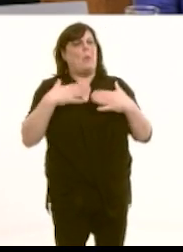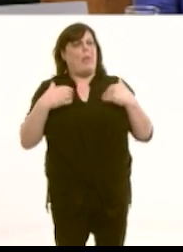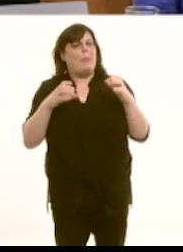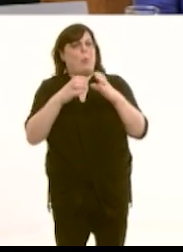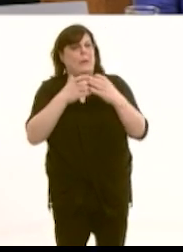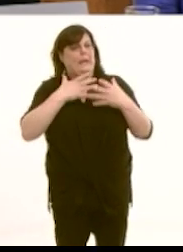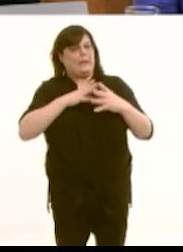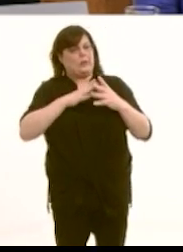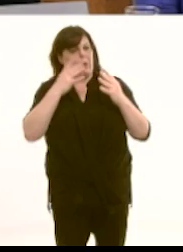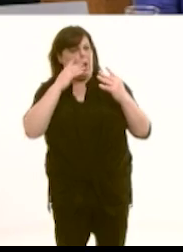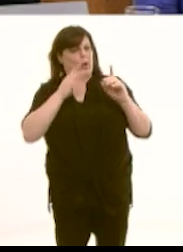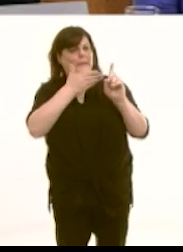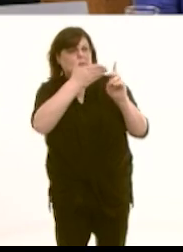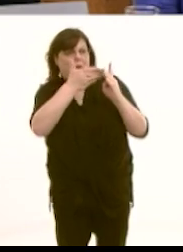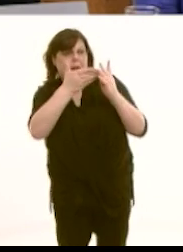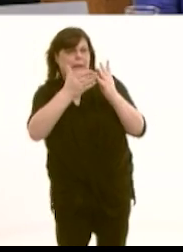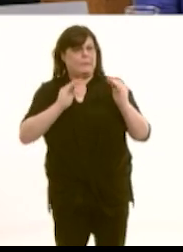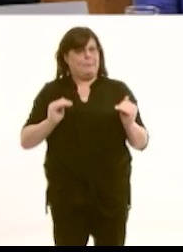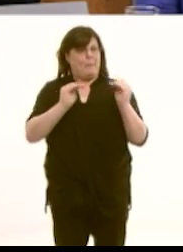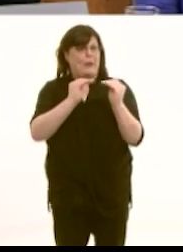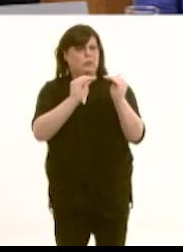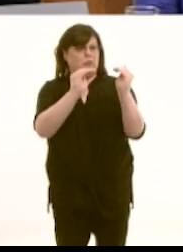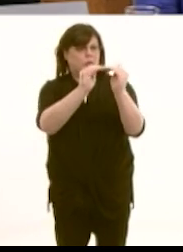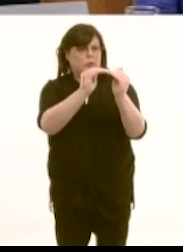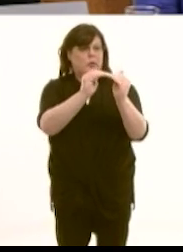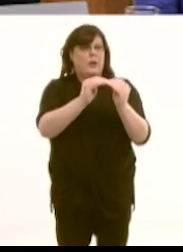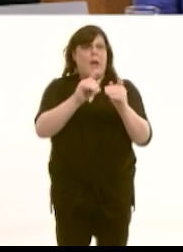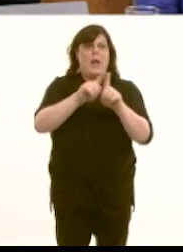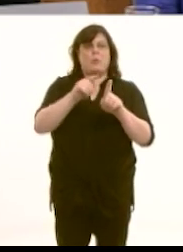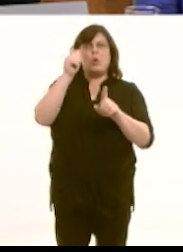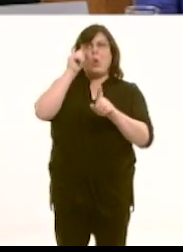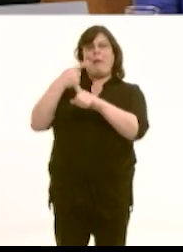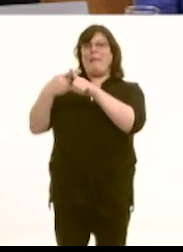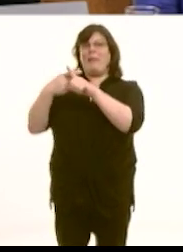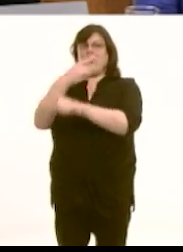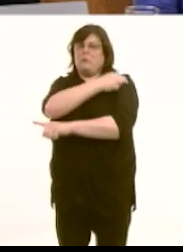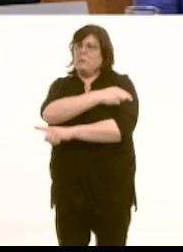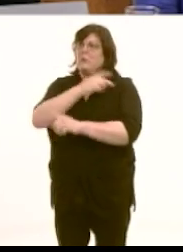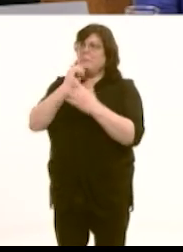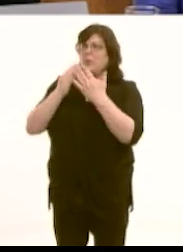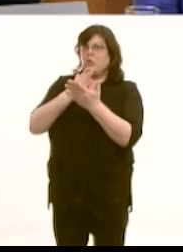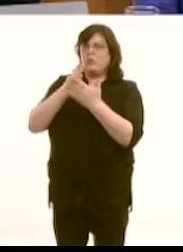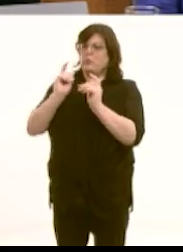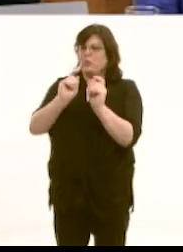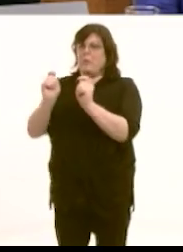as regards the waiting times, and of course we expect the English hospitals to ensure that treatment is available to people from Wales.